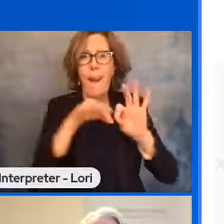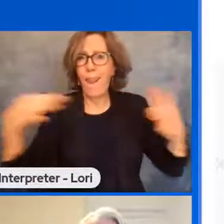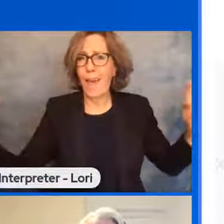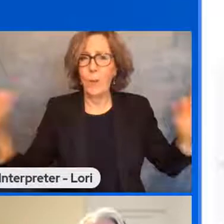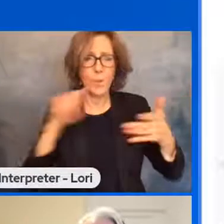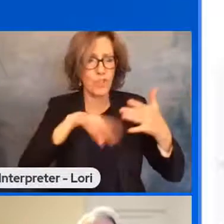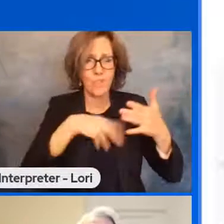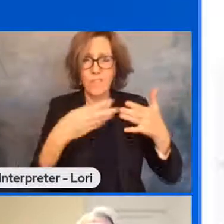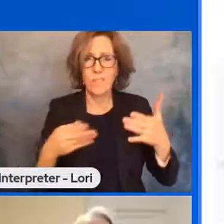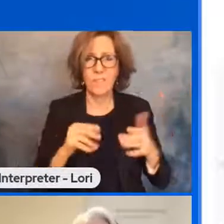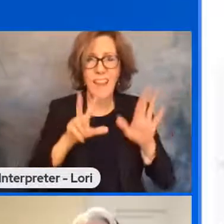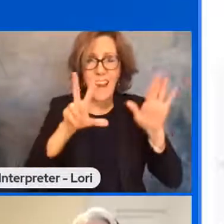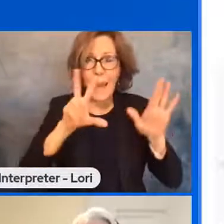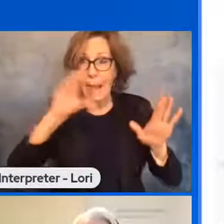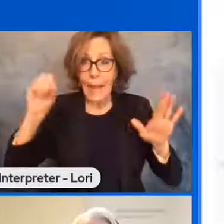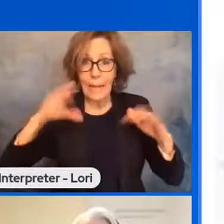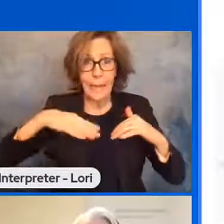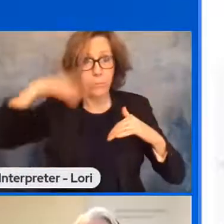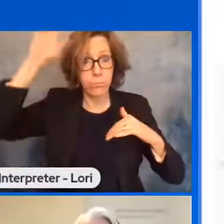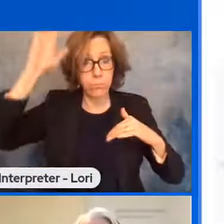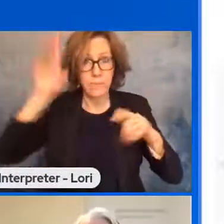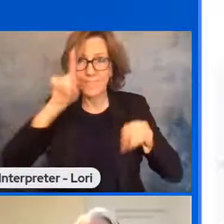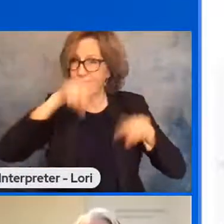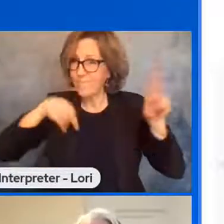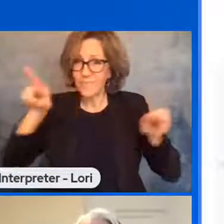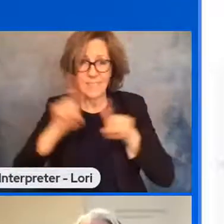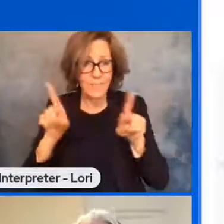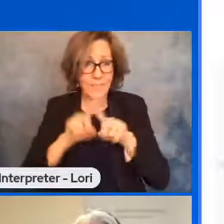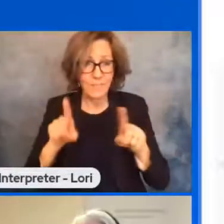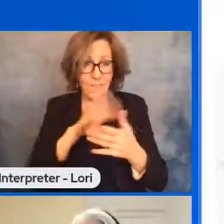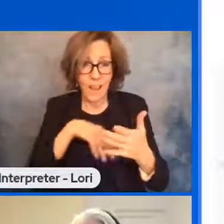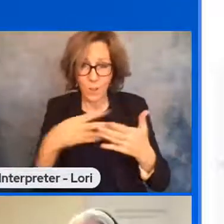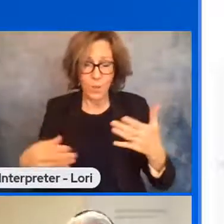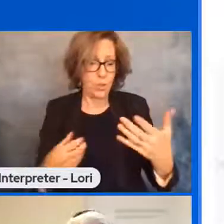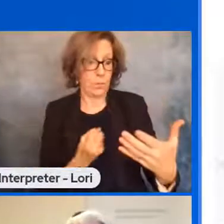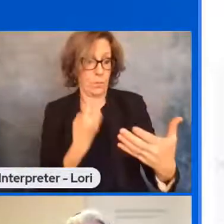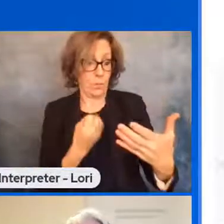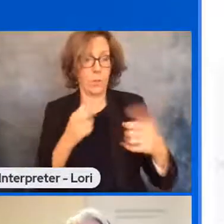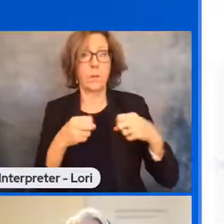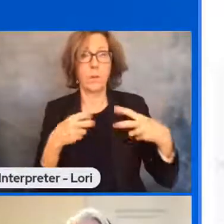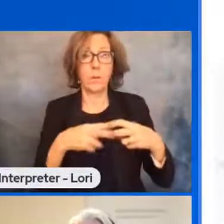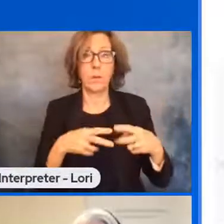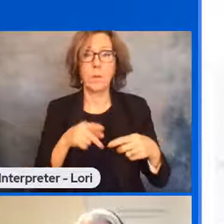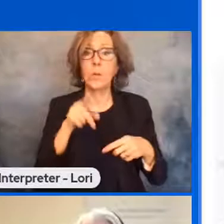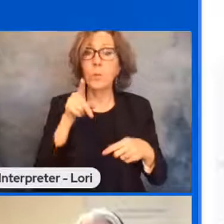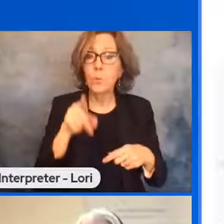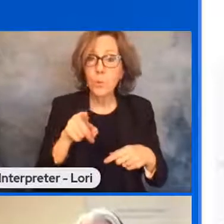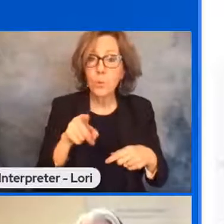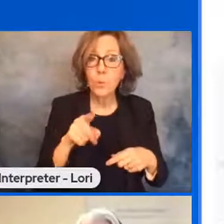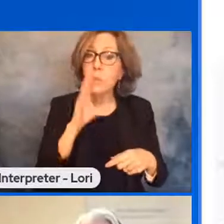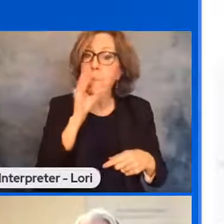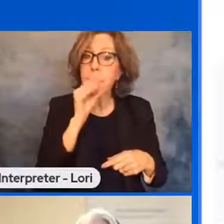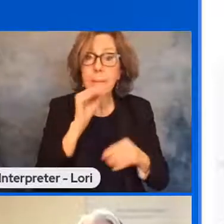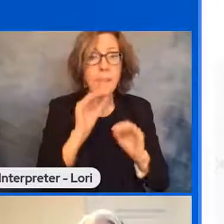want to foster communication, if you are non-verbal or you choose not to speak, we provide an option